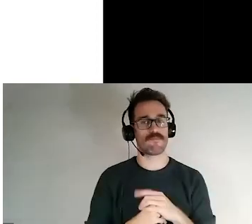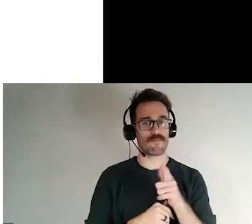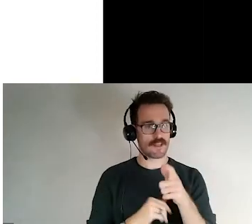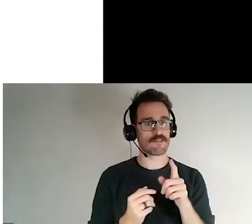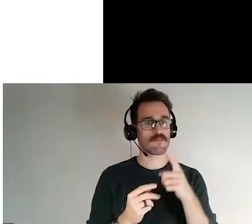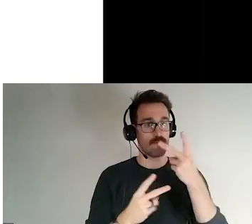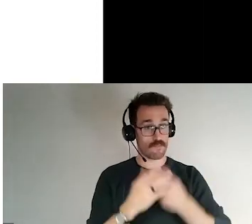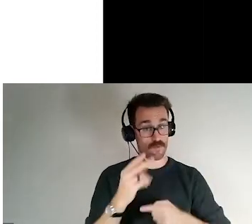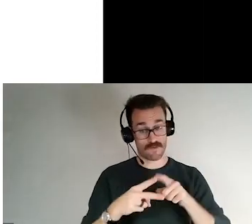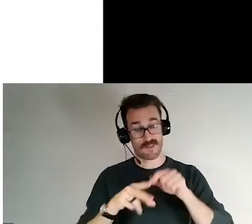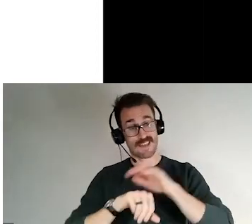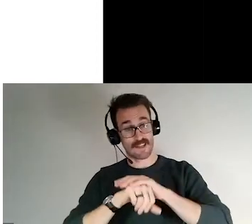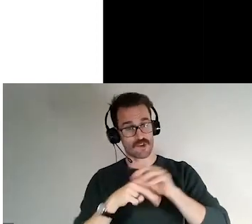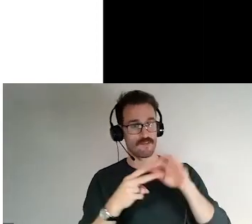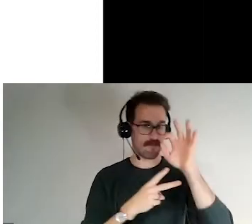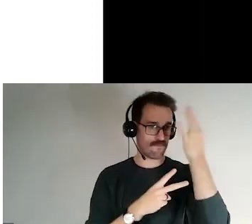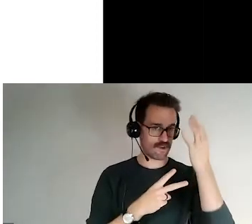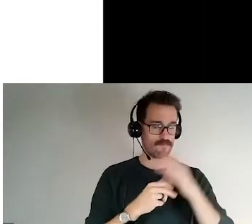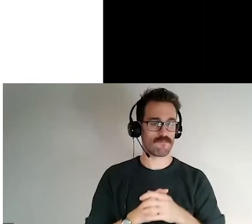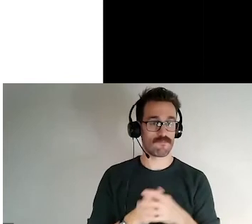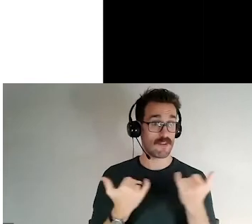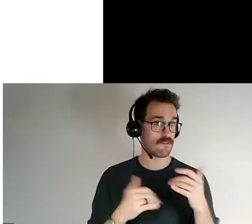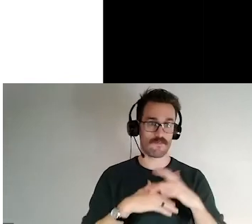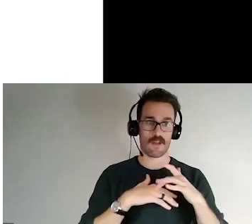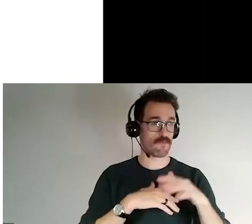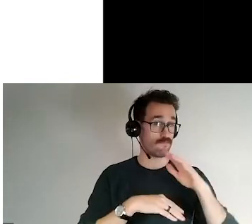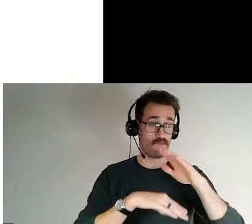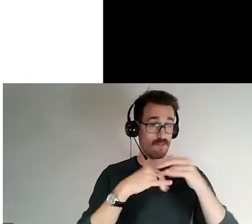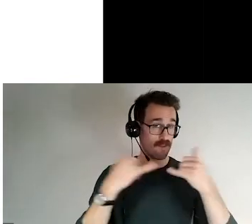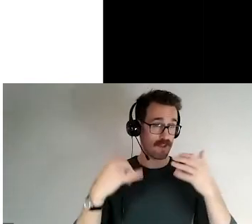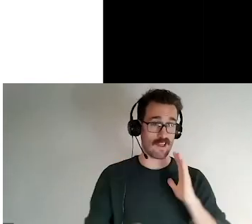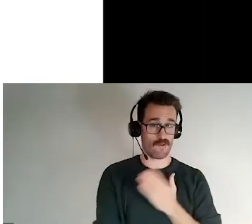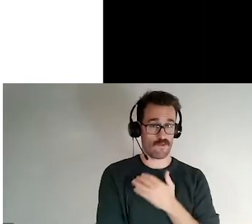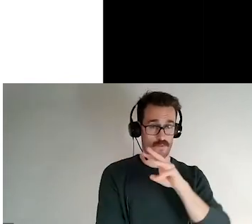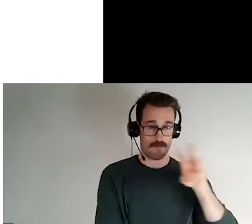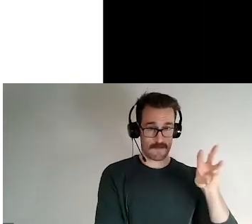is available on our website now. I encourage you to have a look. So what's happening next? What are